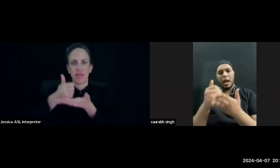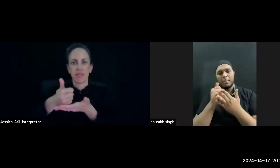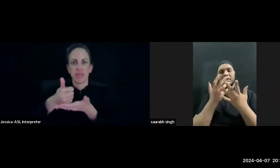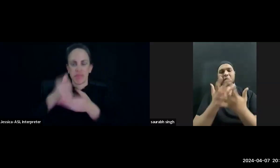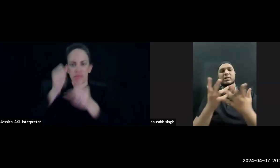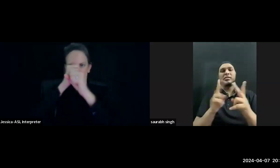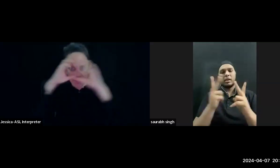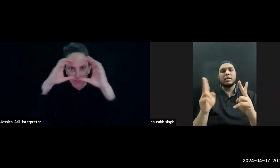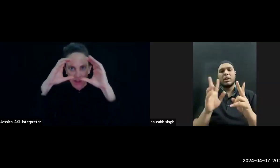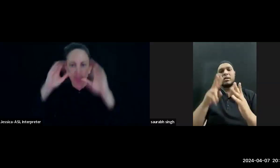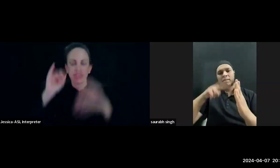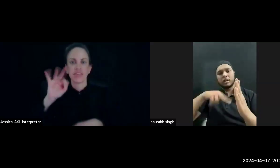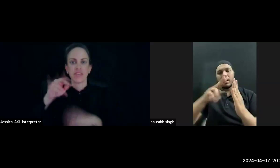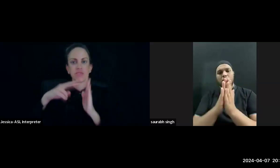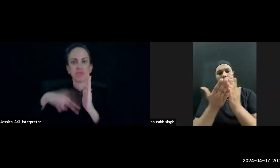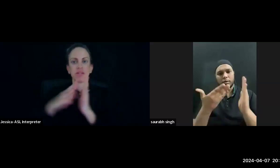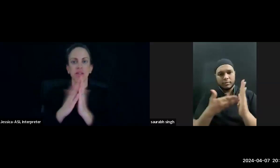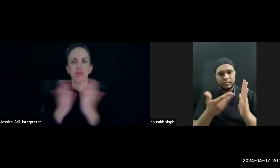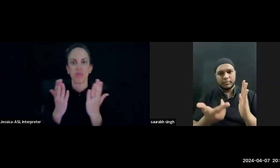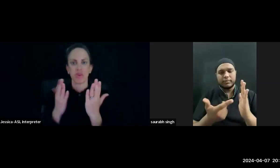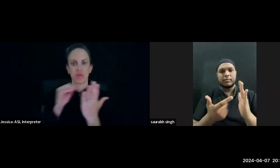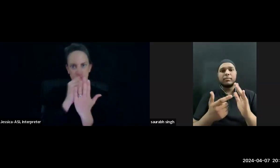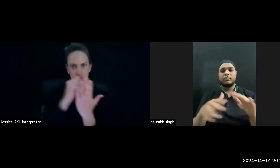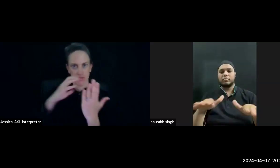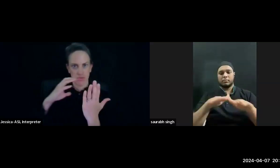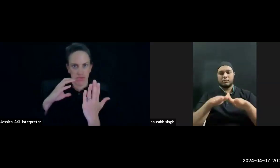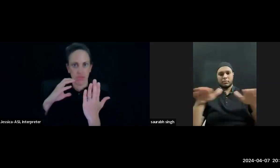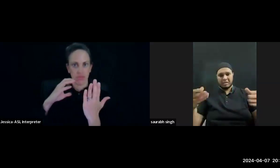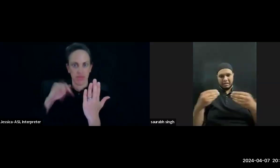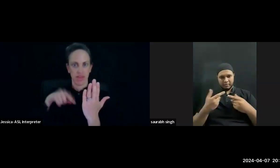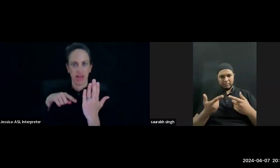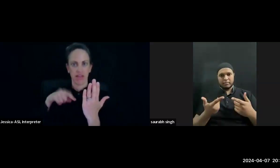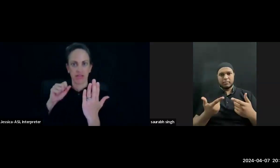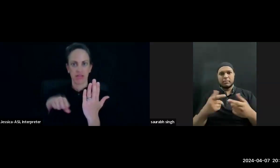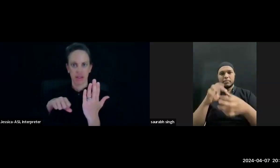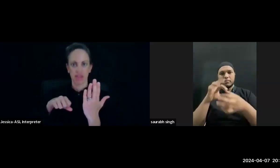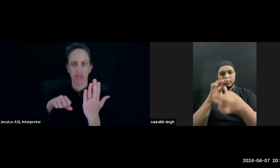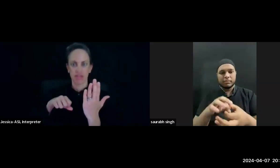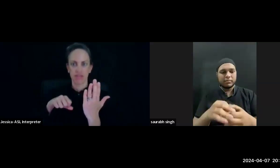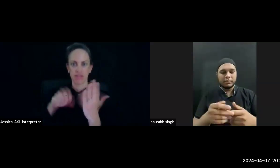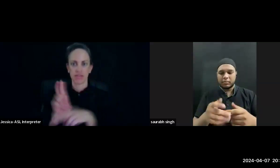a book there can be some kind of a desktop which will magnify or it can be your mobile